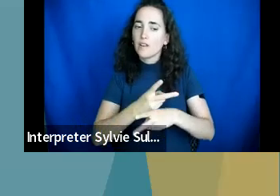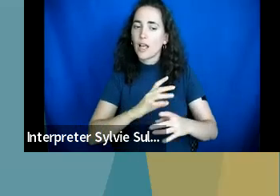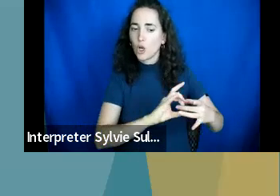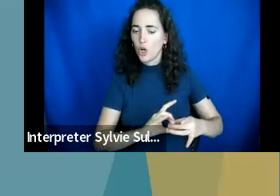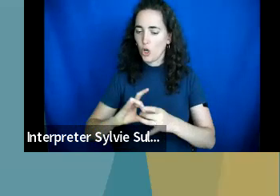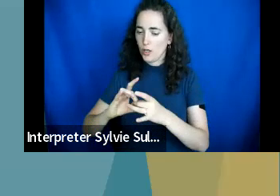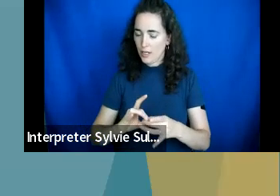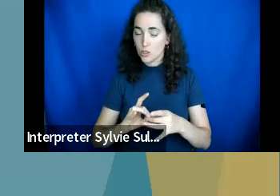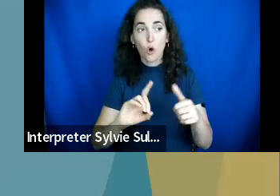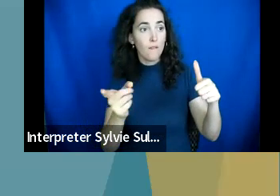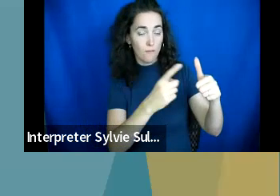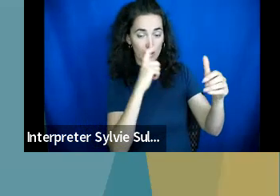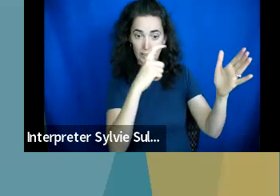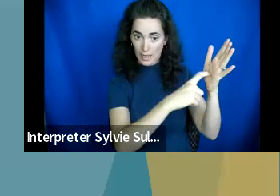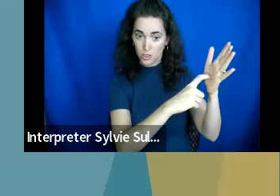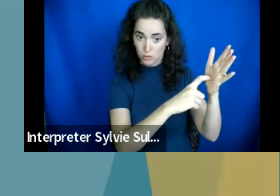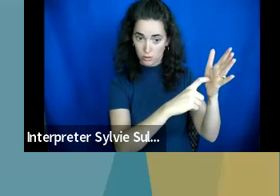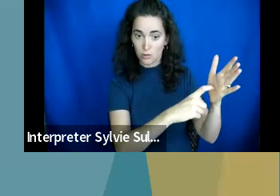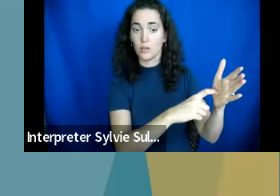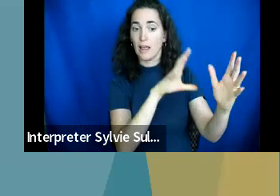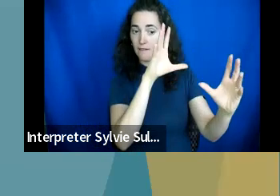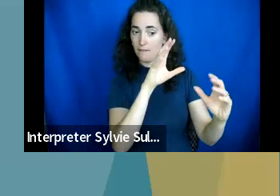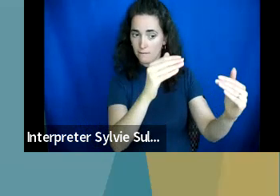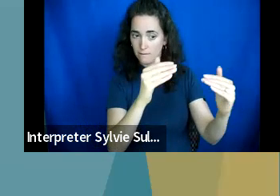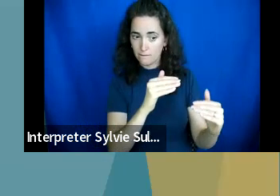So first, like the the detection side and the intervention side of what they do.